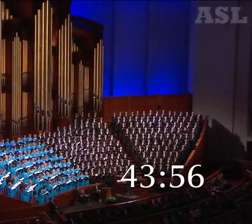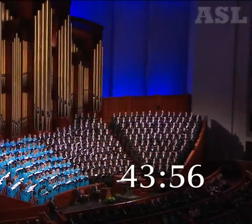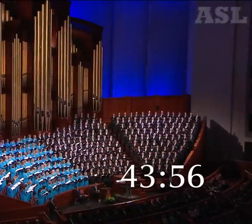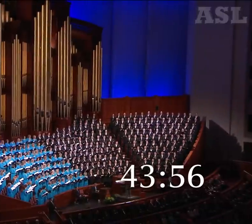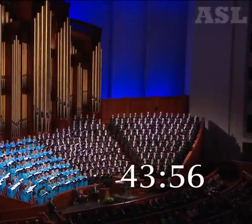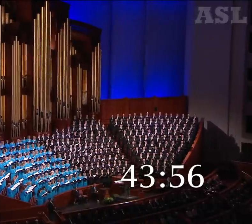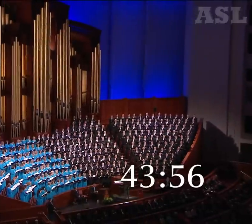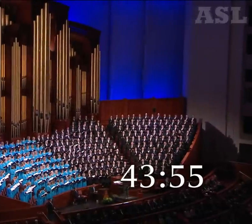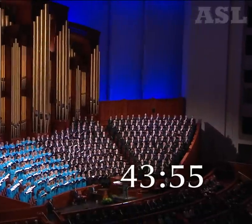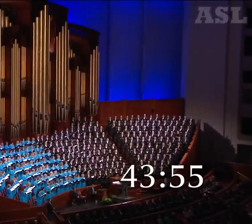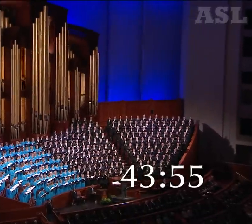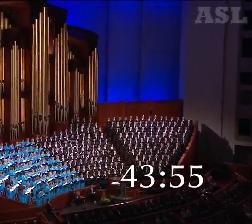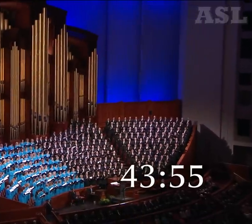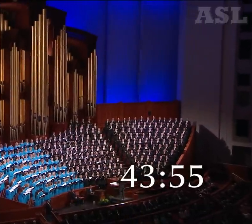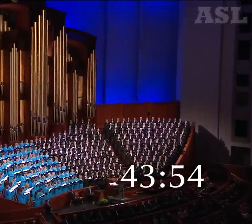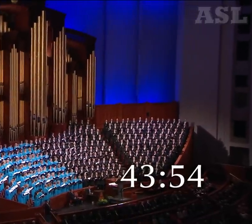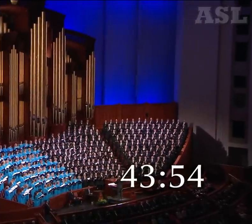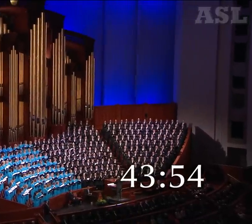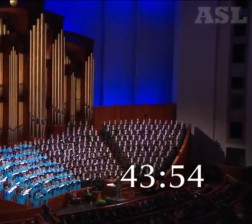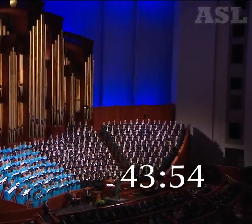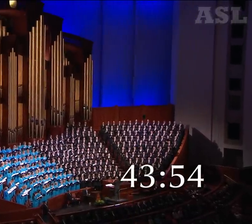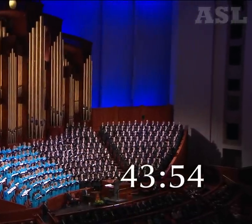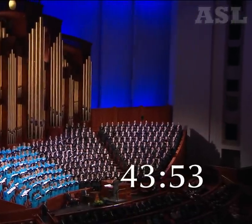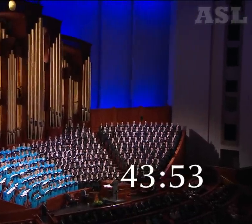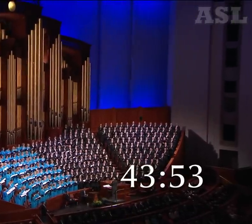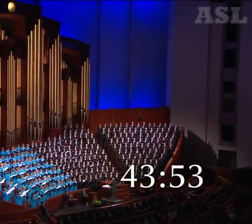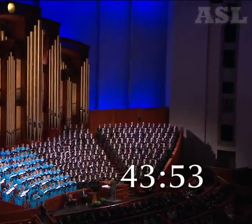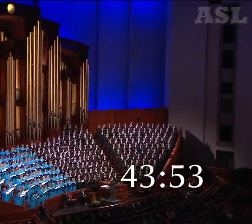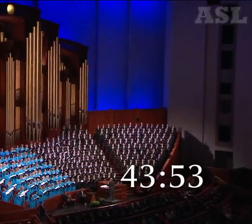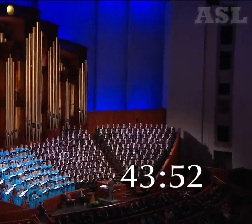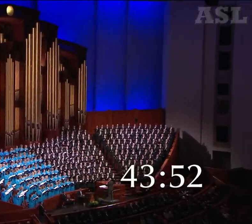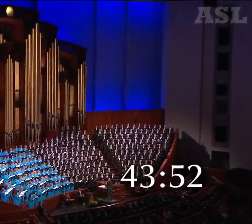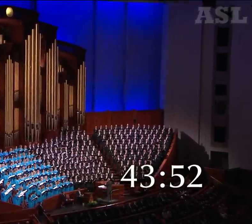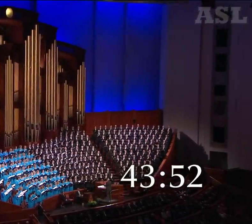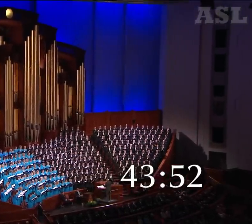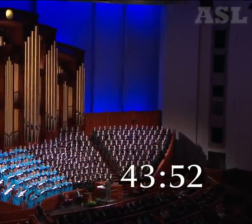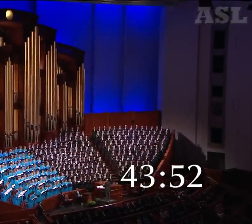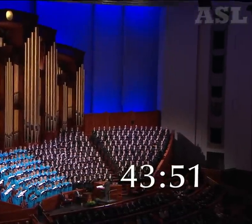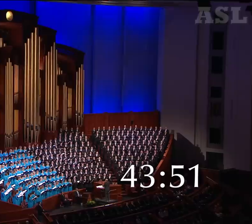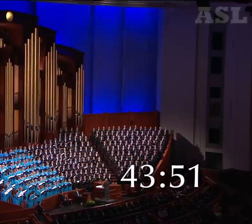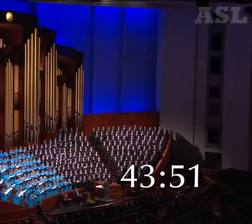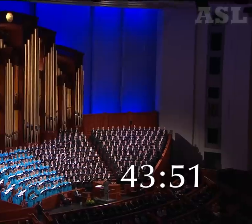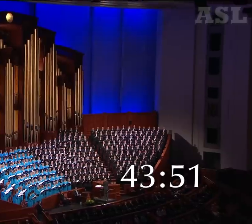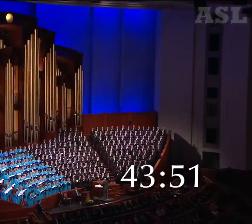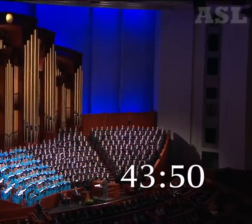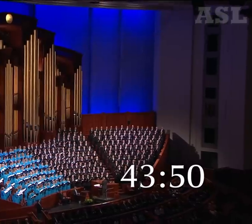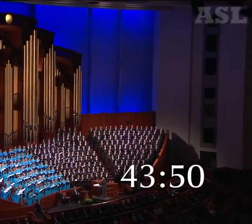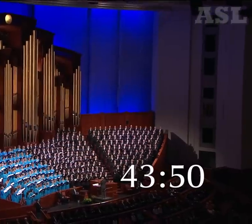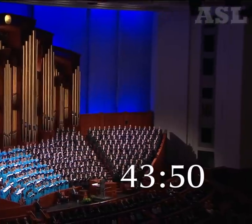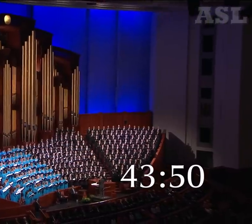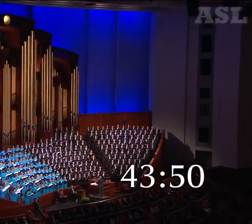THIS IS THE ENGLISH CLOSED CAPTION CHANNEL OF THE CHURCH OF JESUS CHRIST OF LATTER-DAY SAINTS.